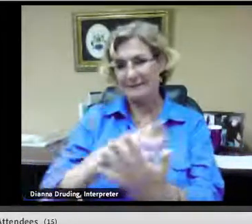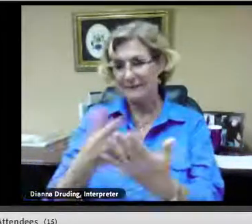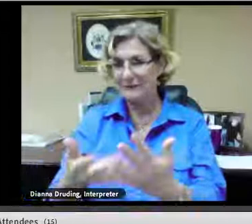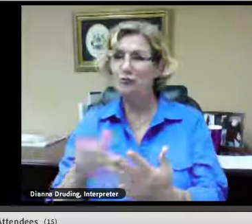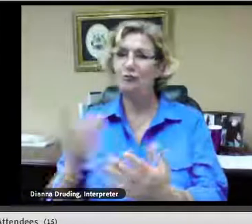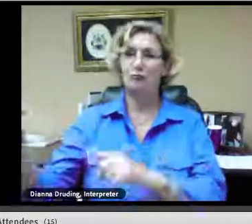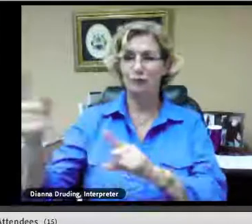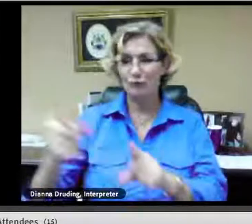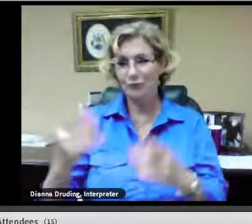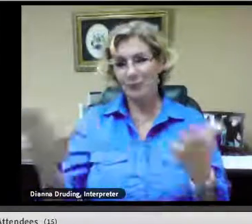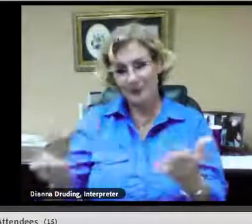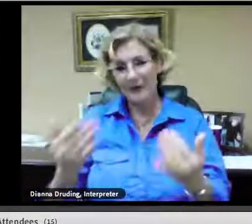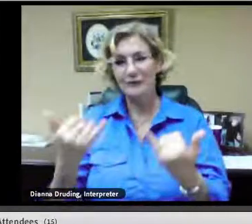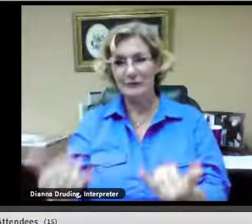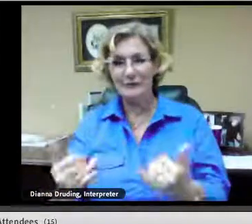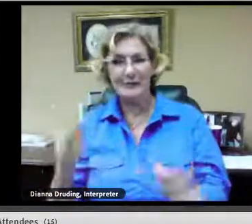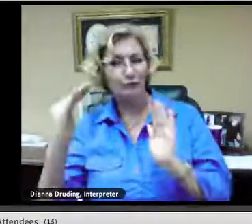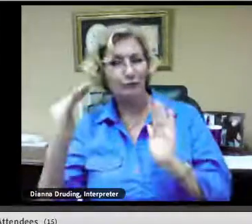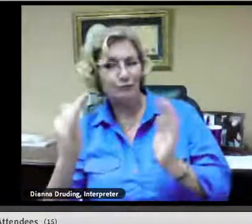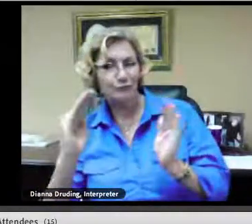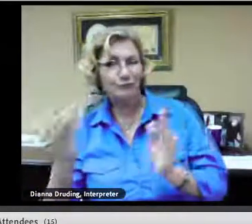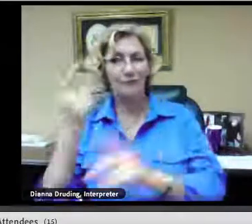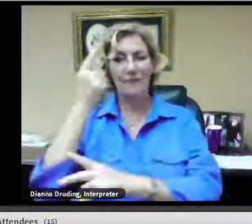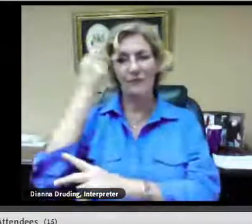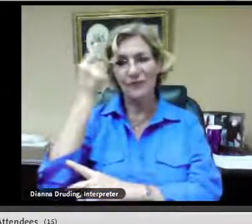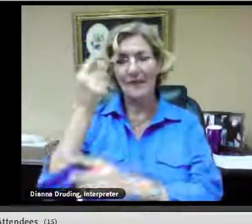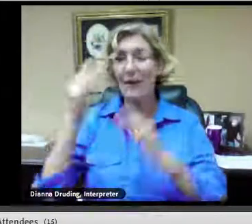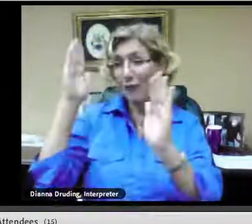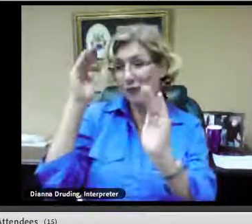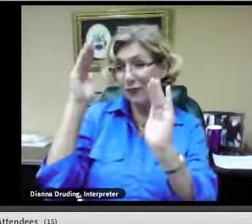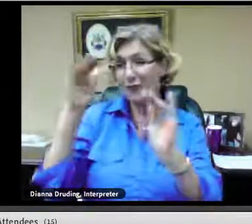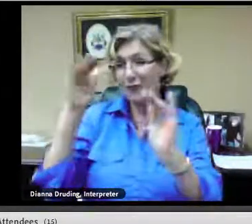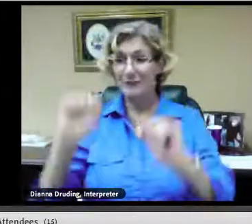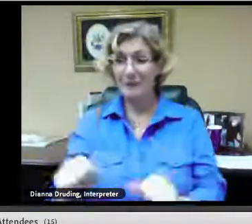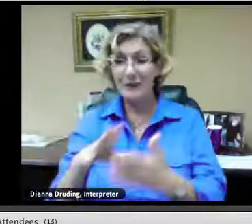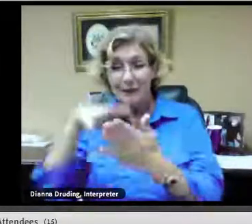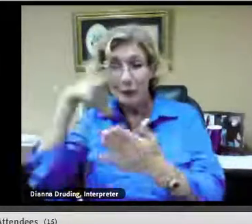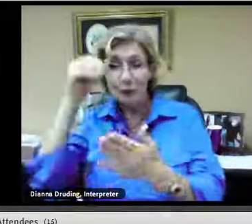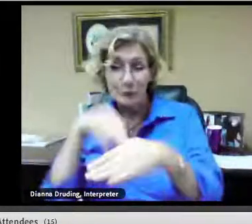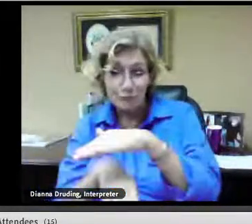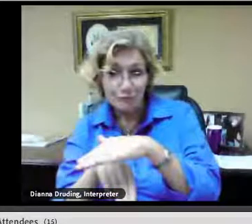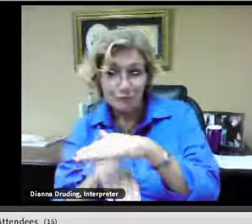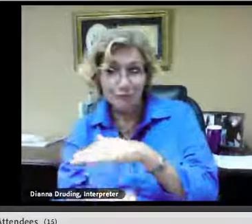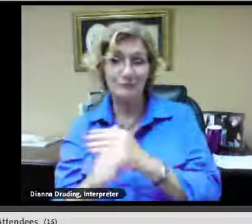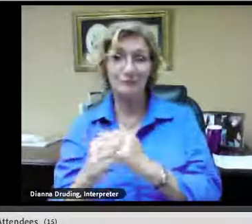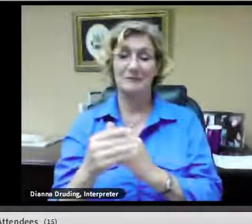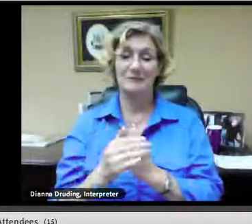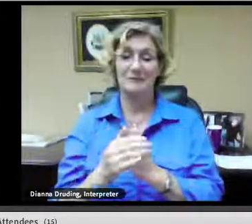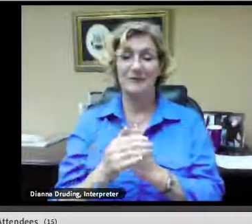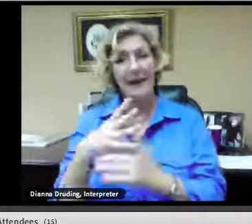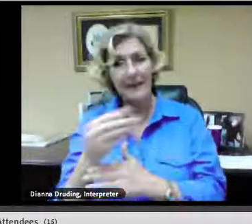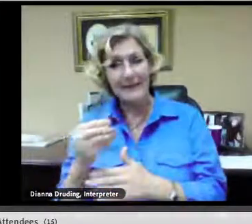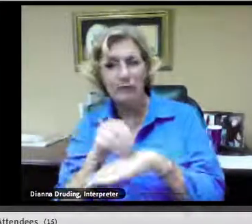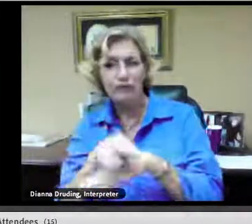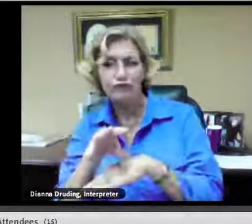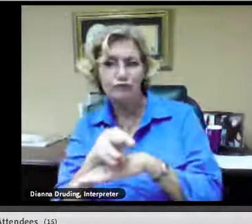and reflect on, think about, hopefully learn a little bit about accessibility and how it influences your work